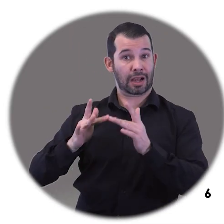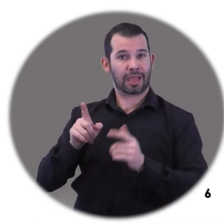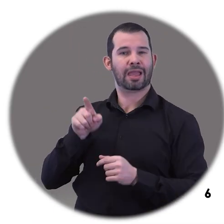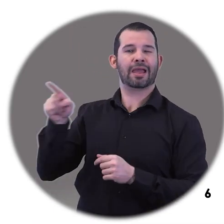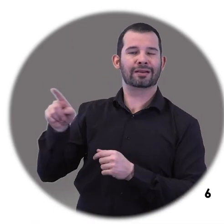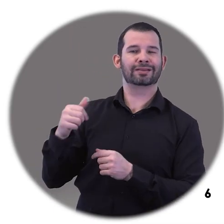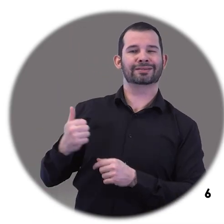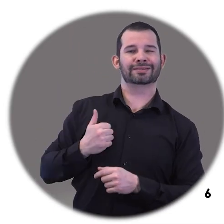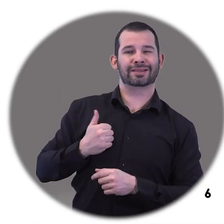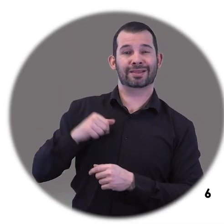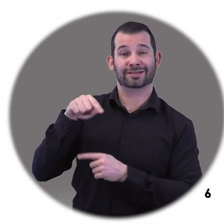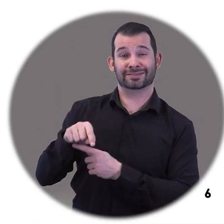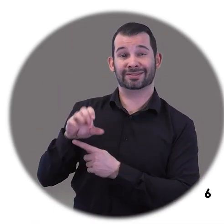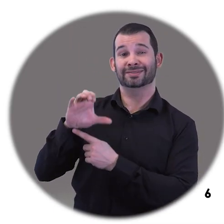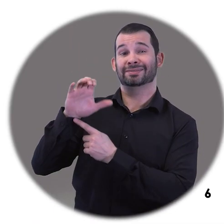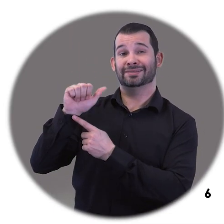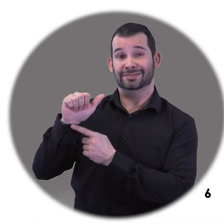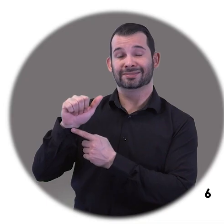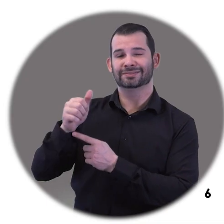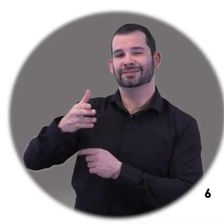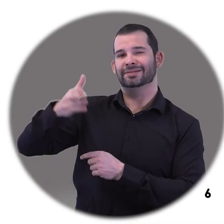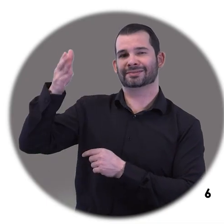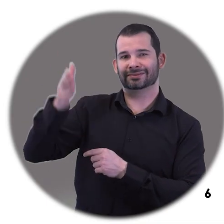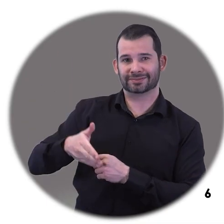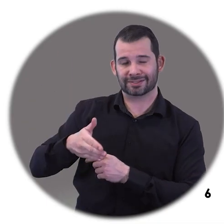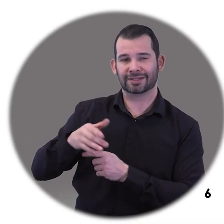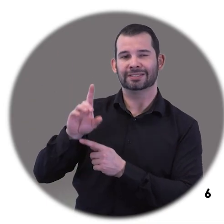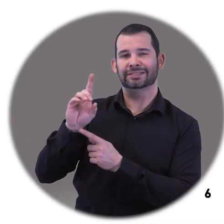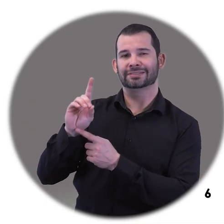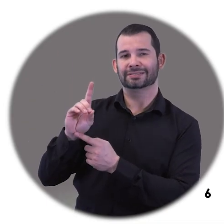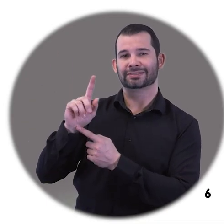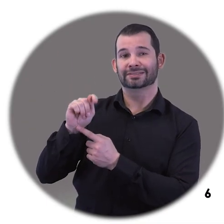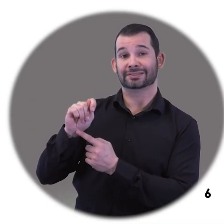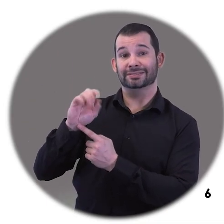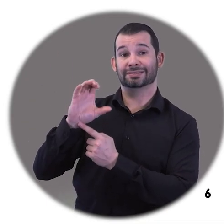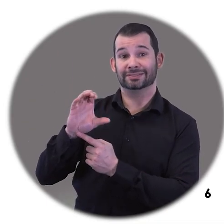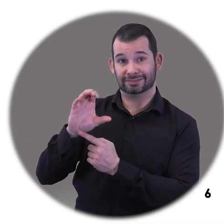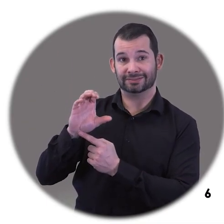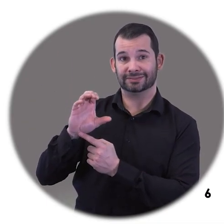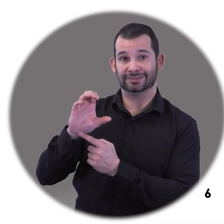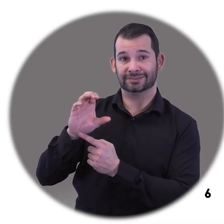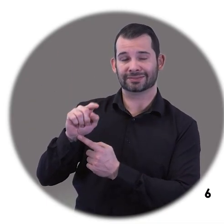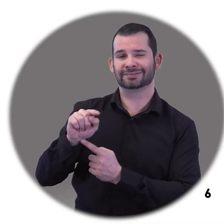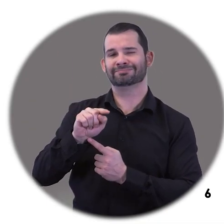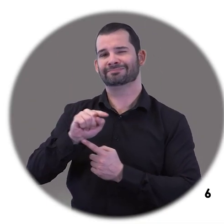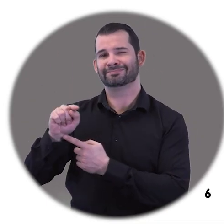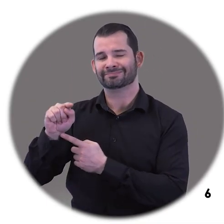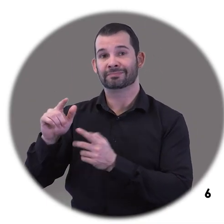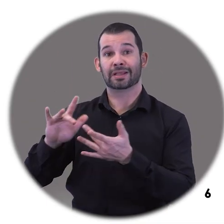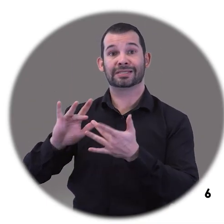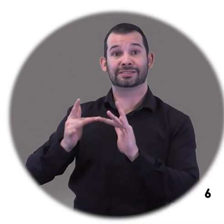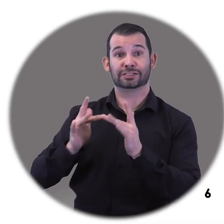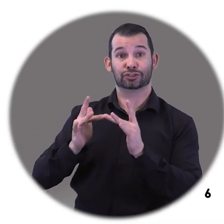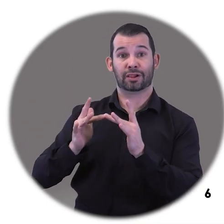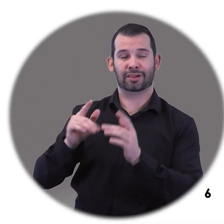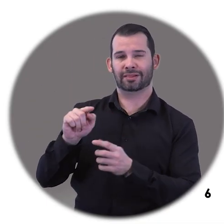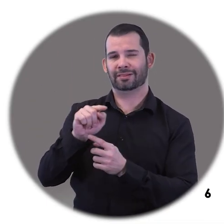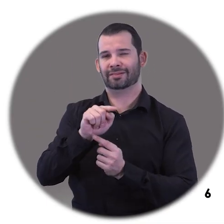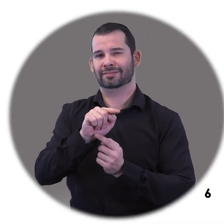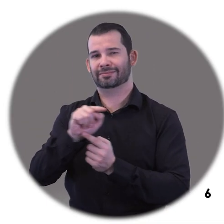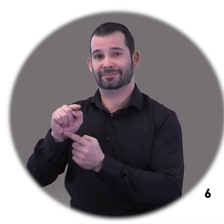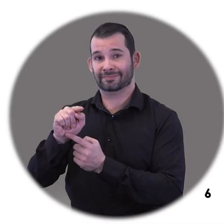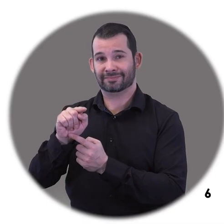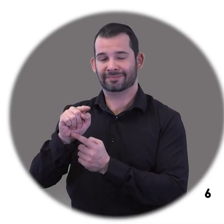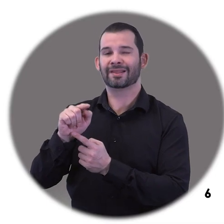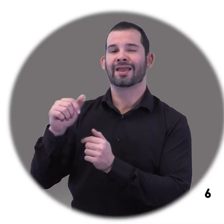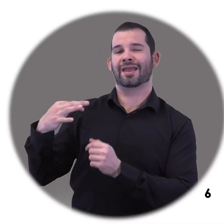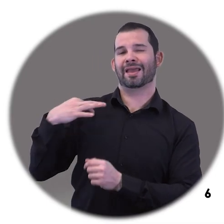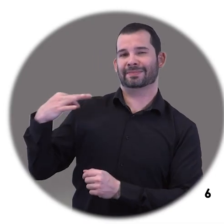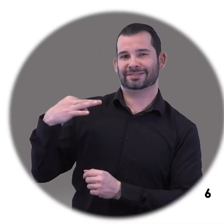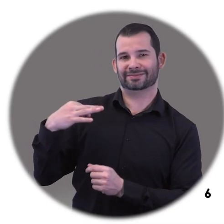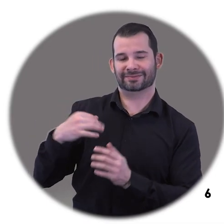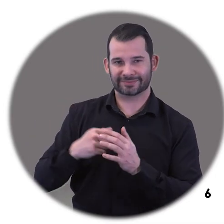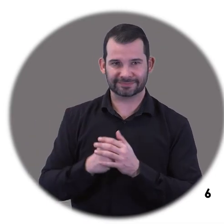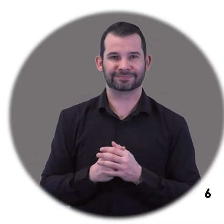canada.ca/dtc-digital-application